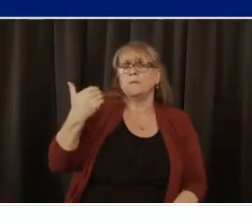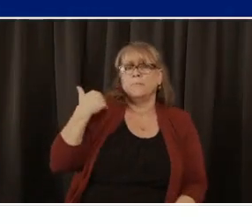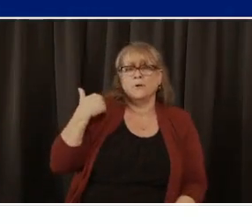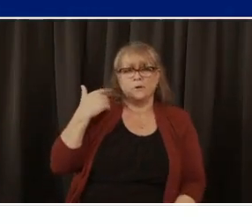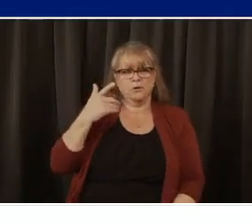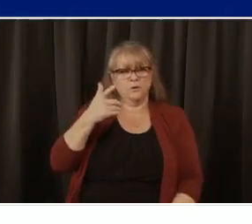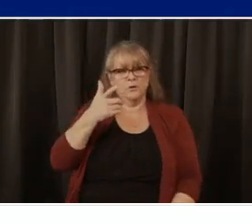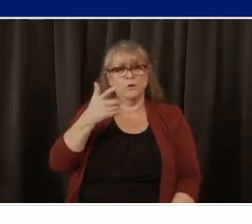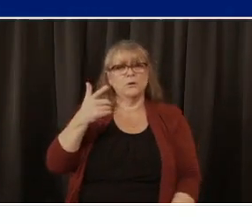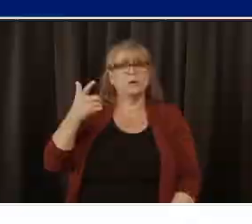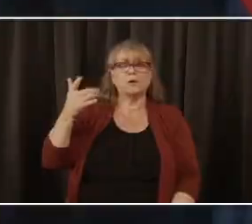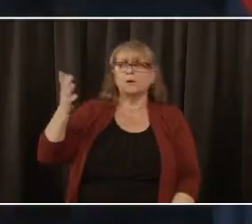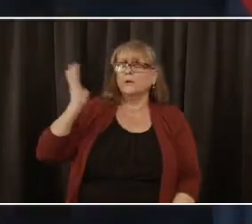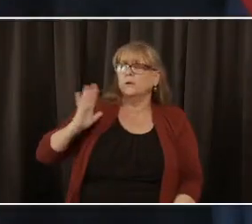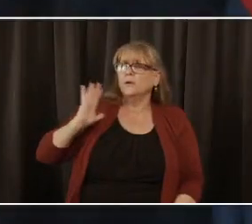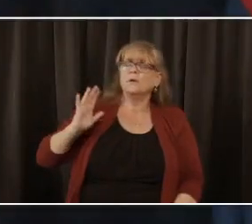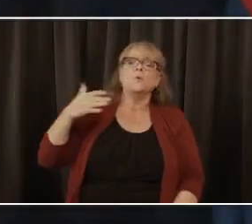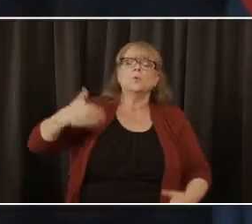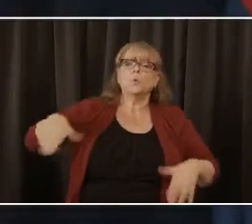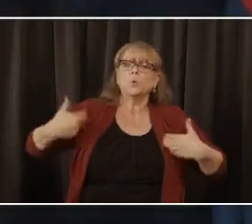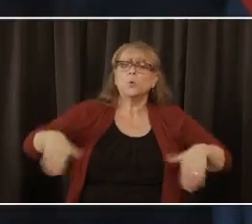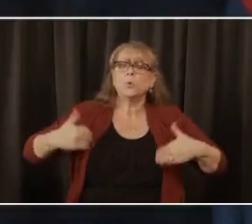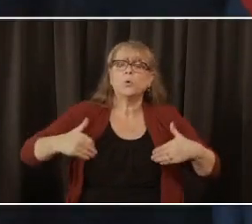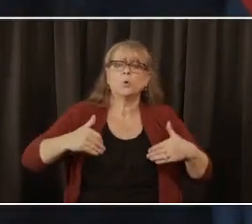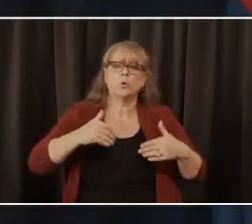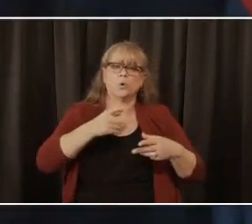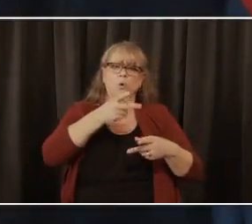at that time with the shortage of PP many of our nurses and doctors